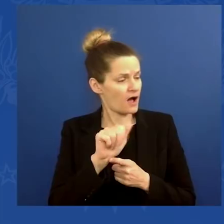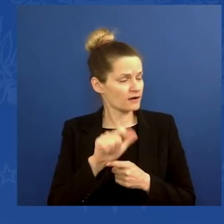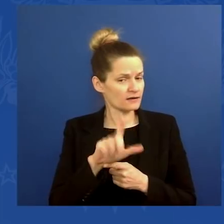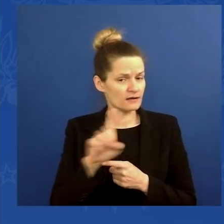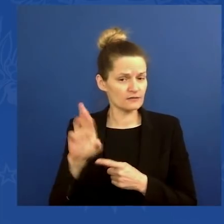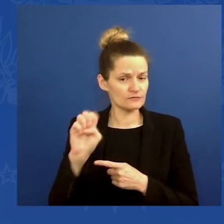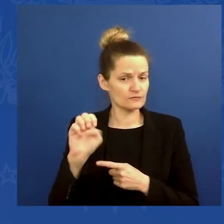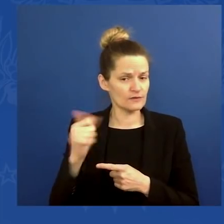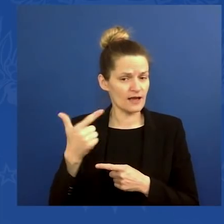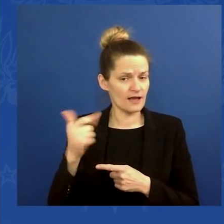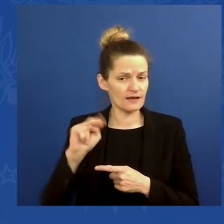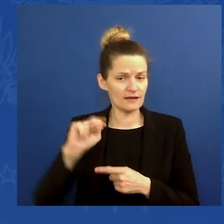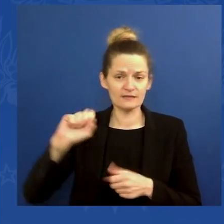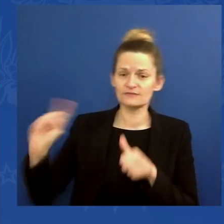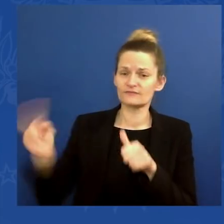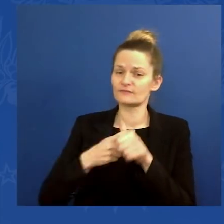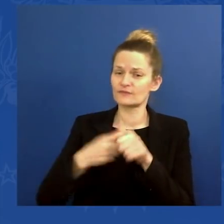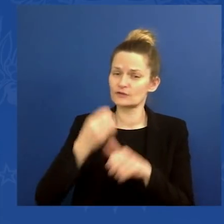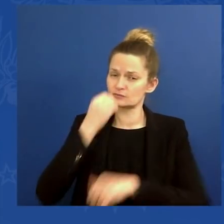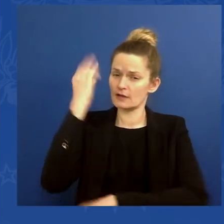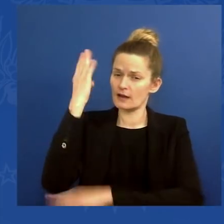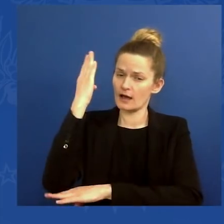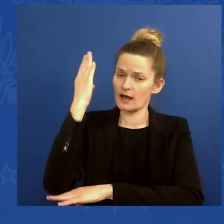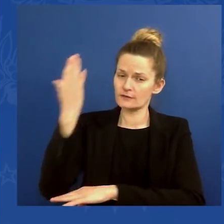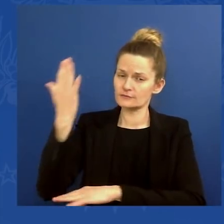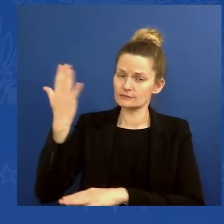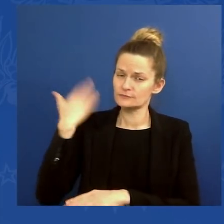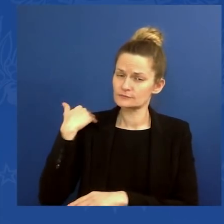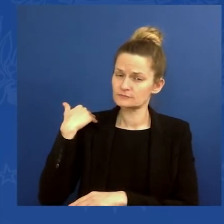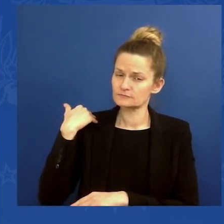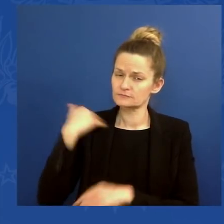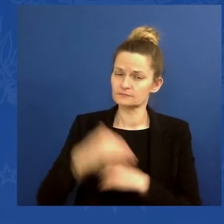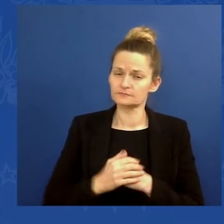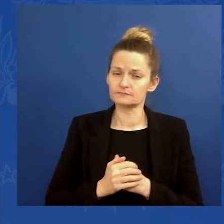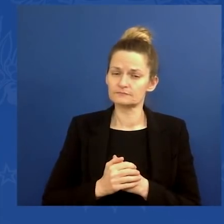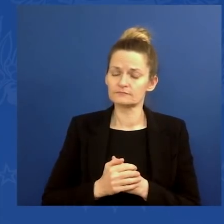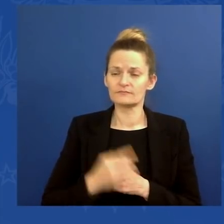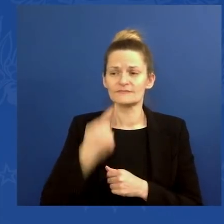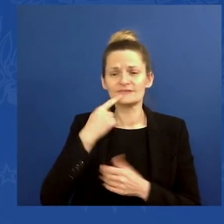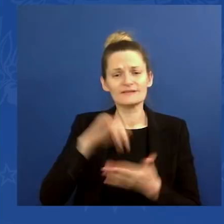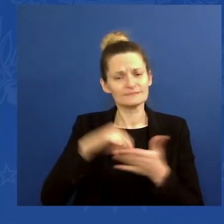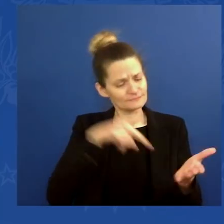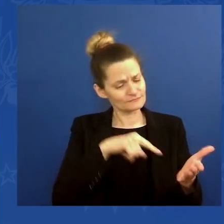he talked about the children. He said America has been blessed by her Irish children.